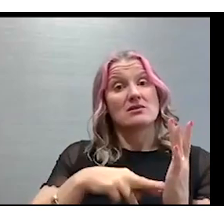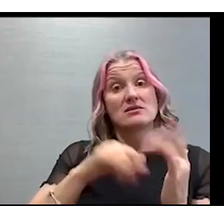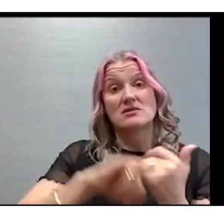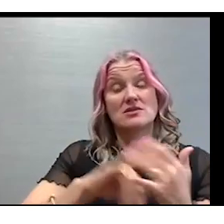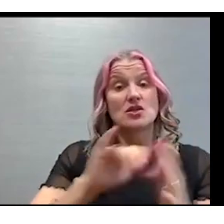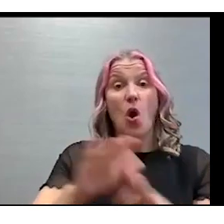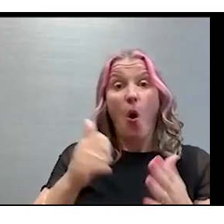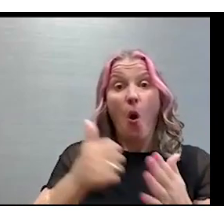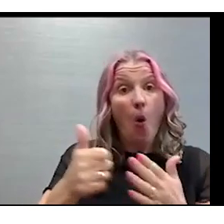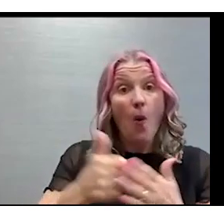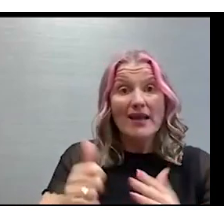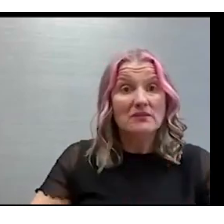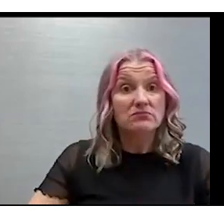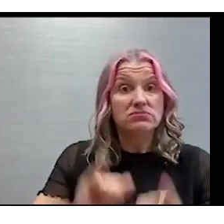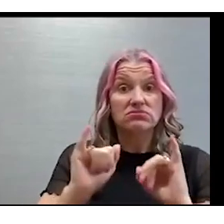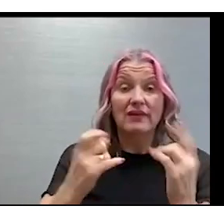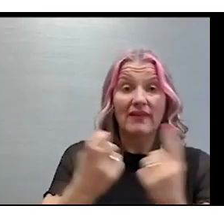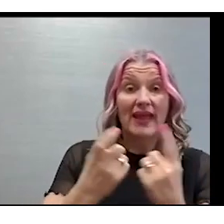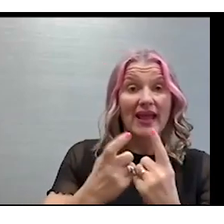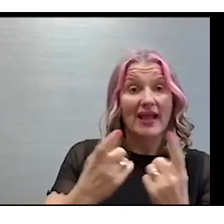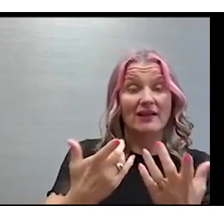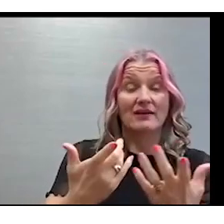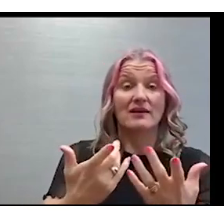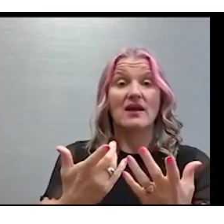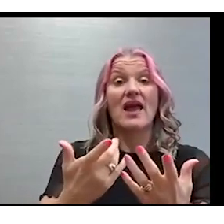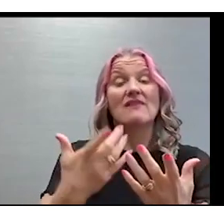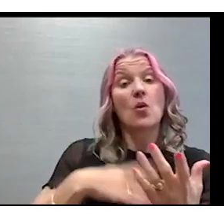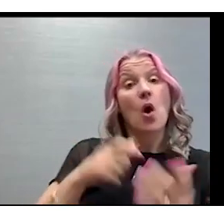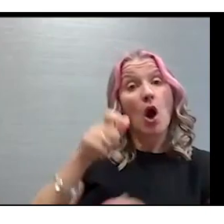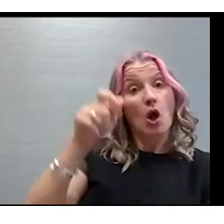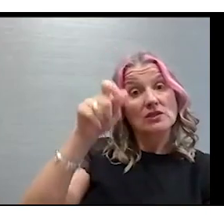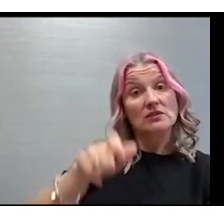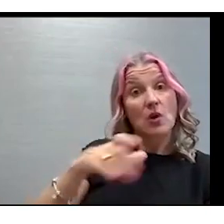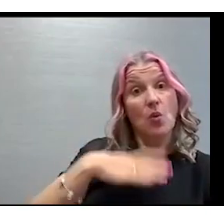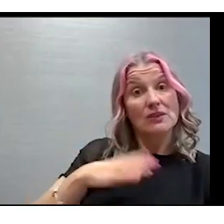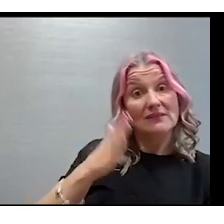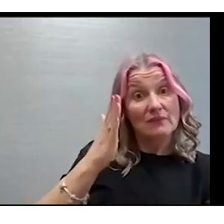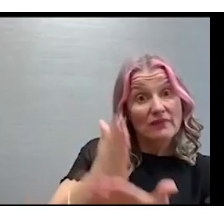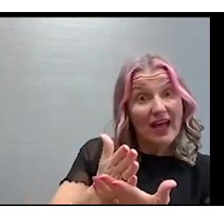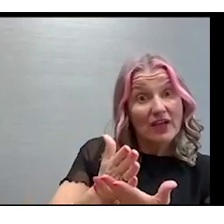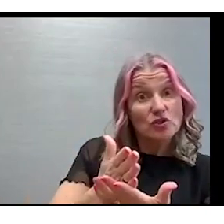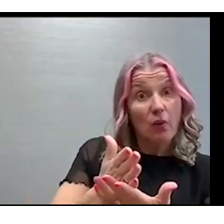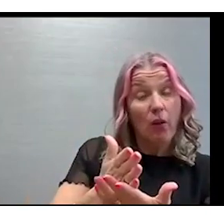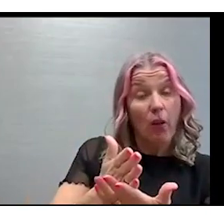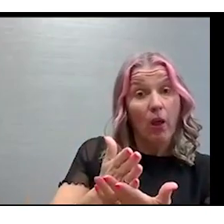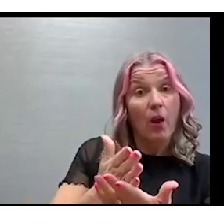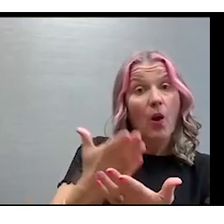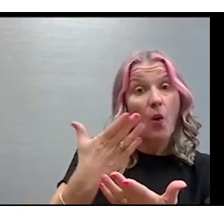a customer sort of agent or whatever it is and I want it to be factual, wanted to narrow it down.